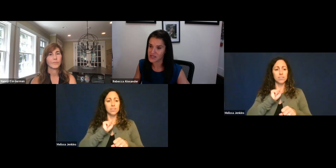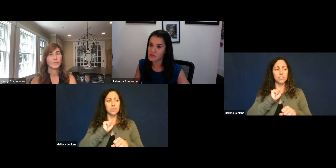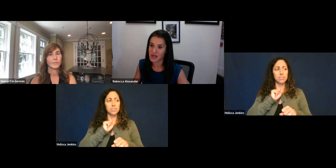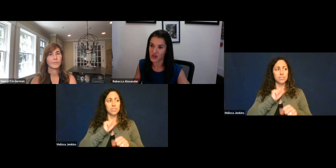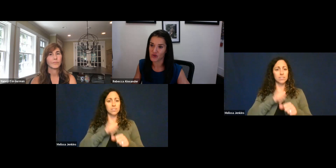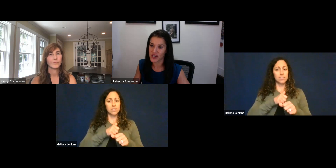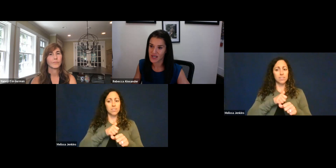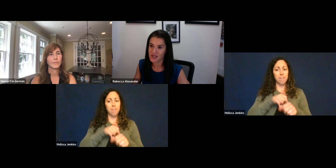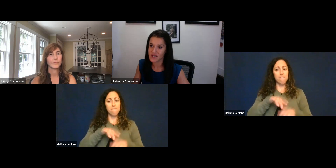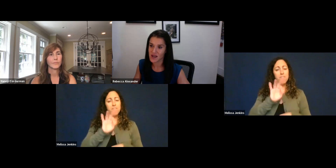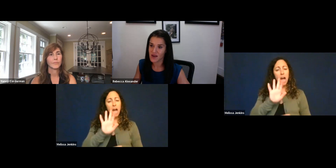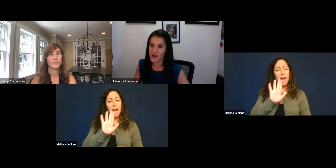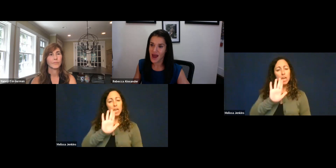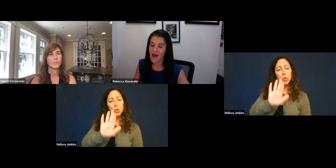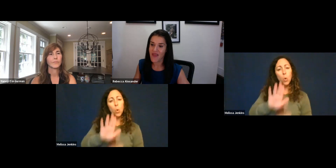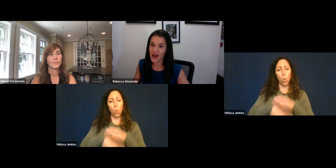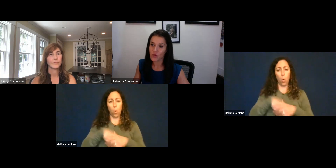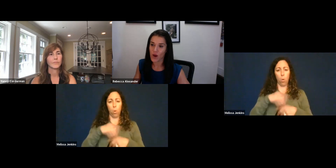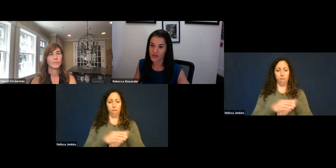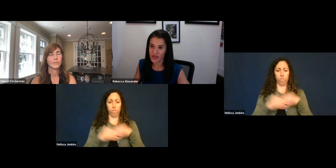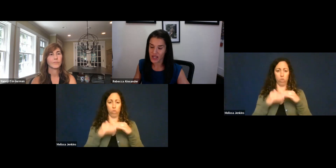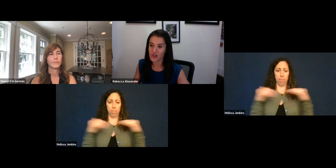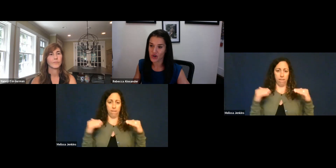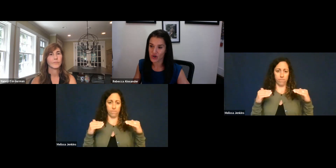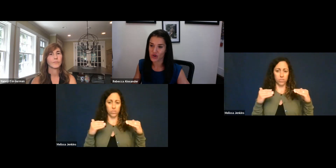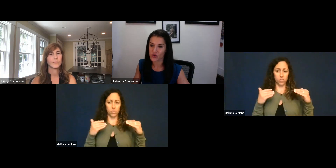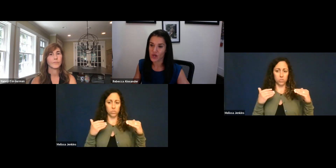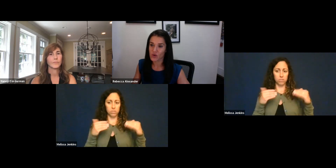to speak your needs, and that, I think in turn,